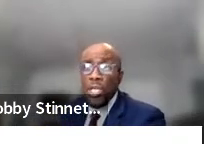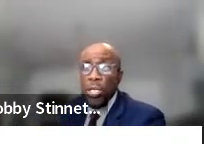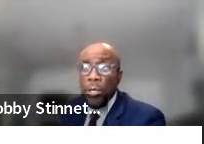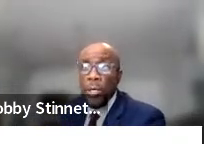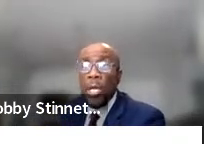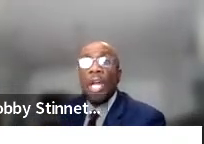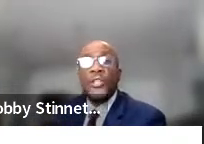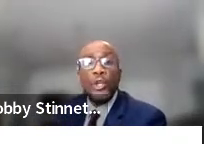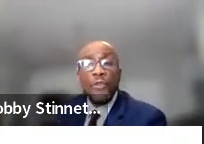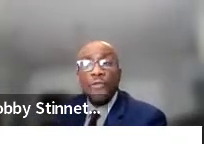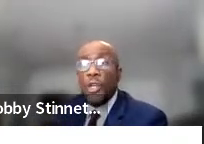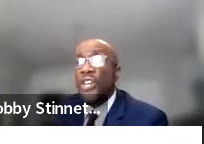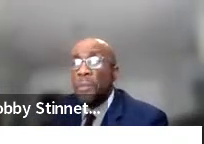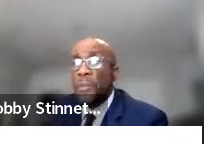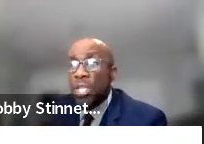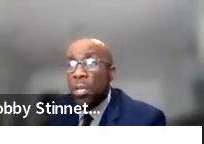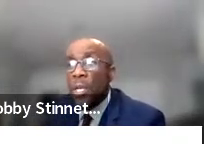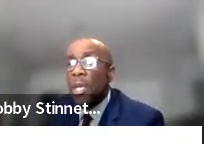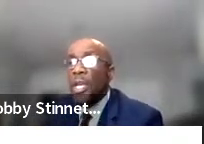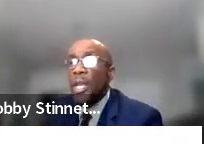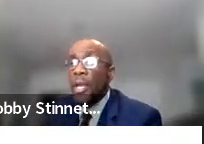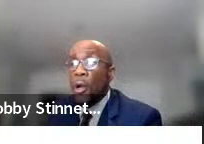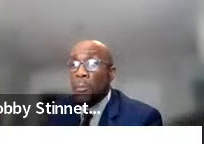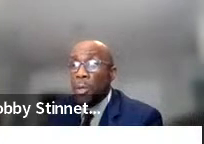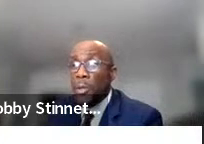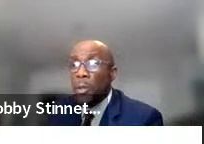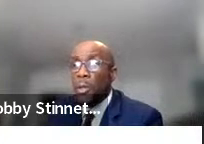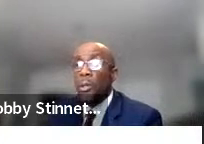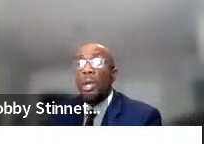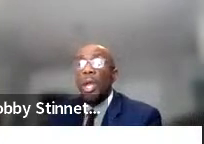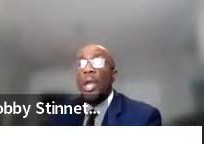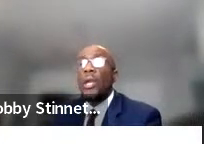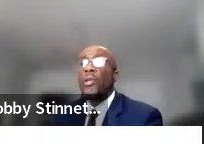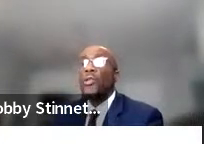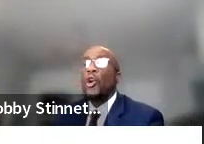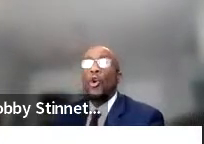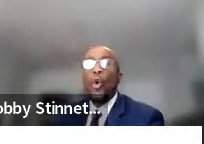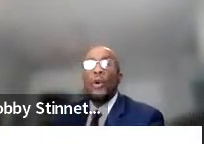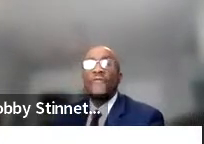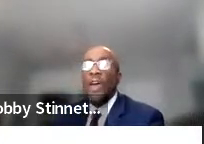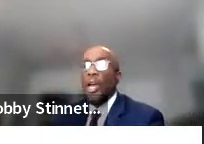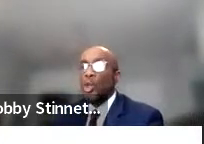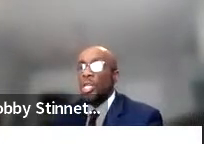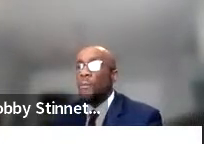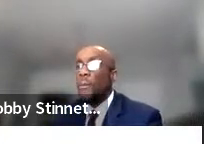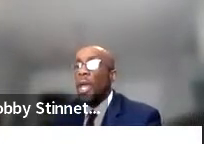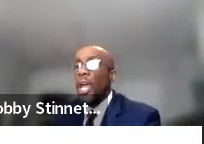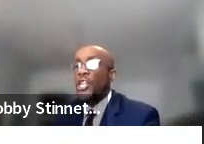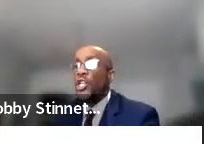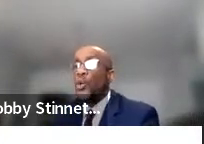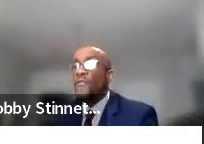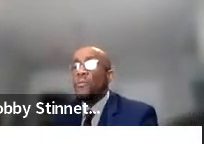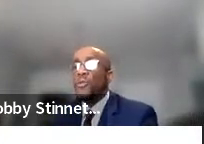engineer at the University of Michigan in Ann Arbor, and core faculty at the U of M